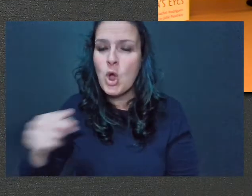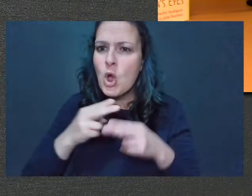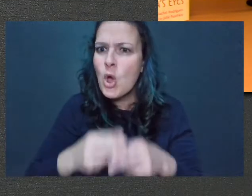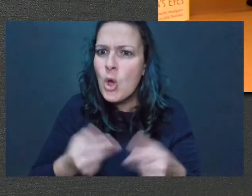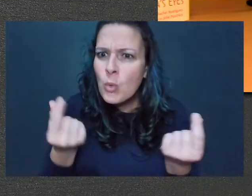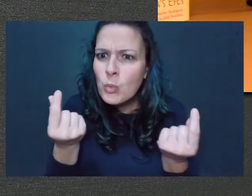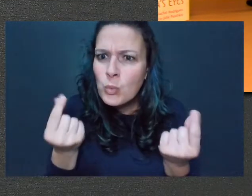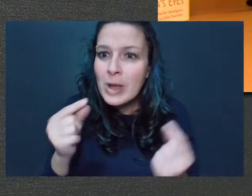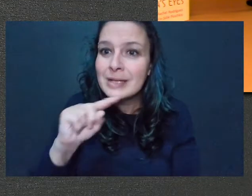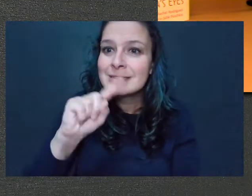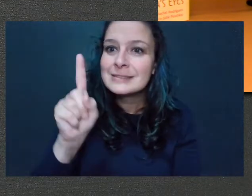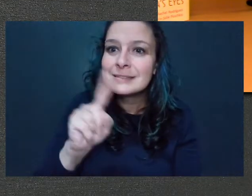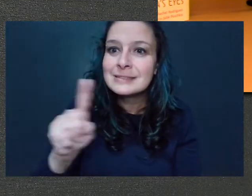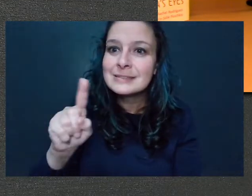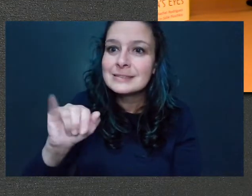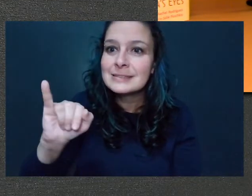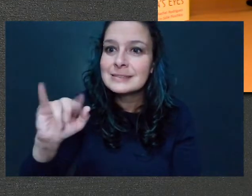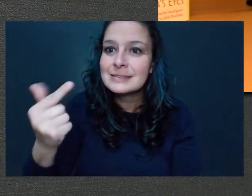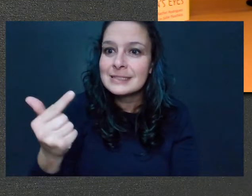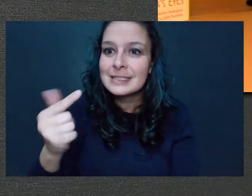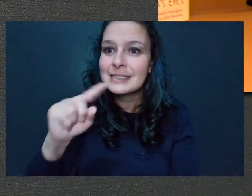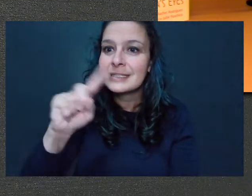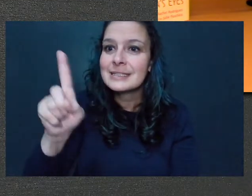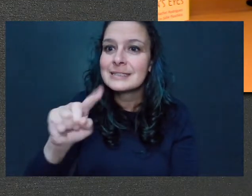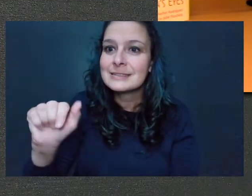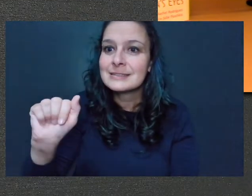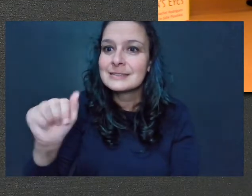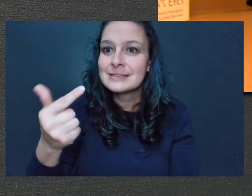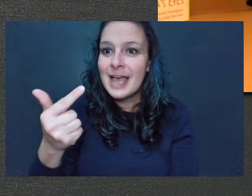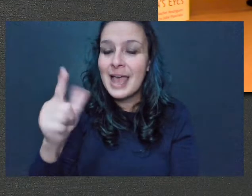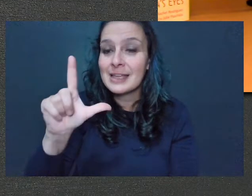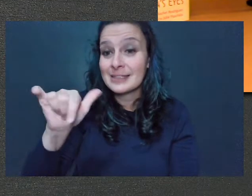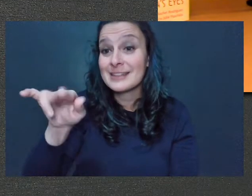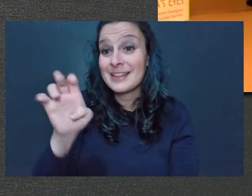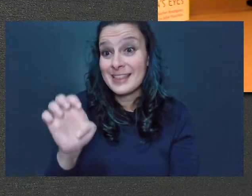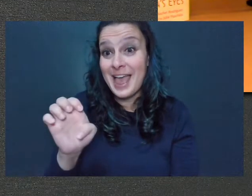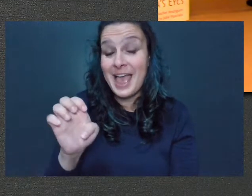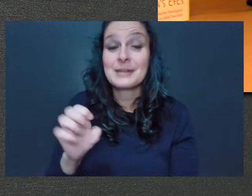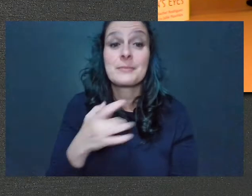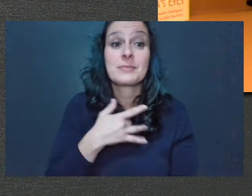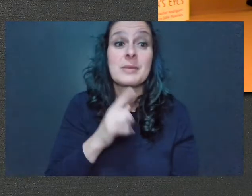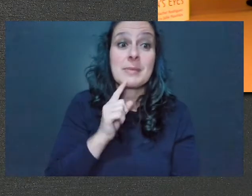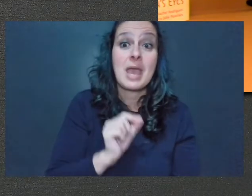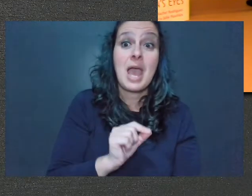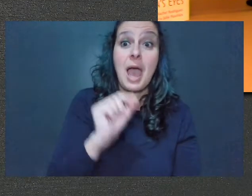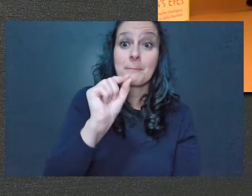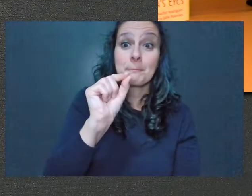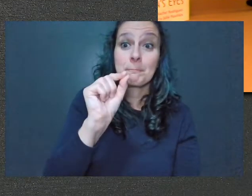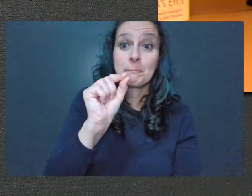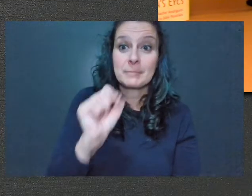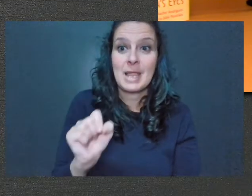Can you say zigzag? Zigzag, so zigzag goes up, stop, down.